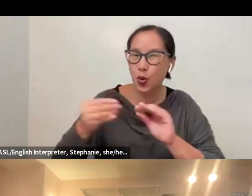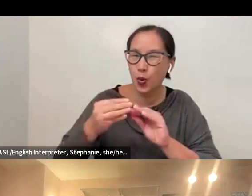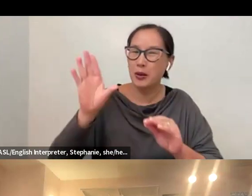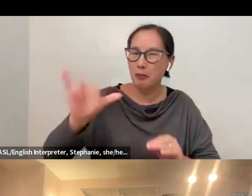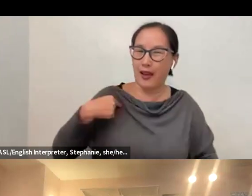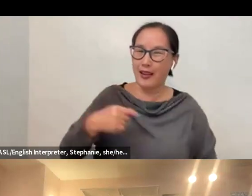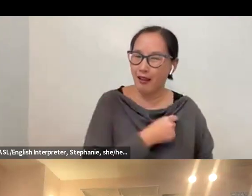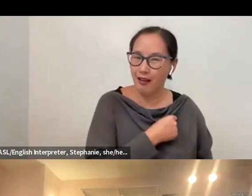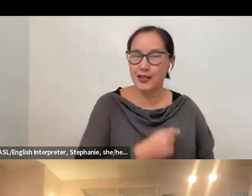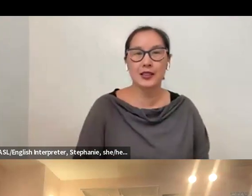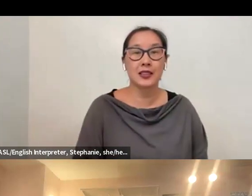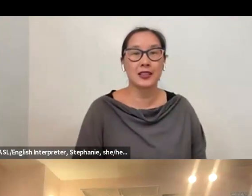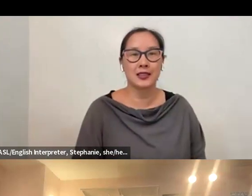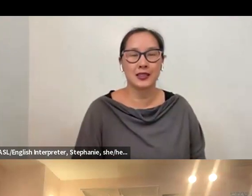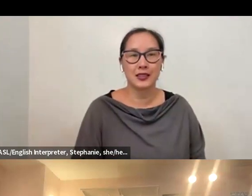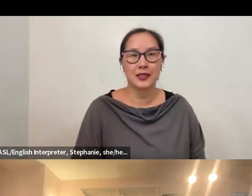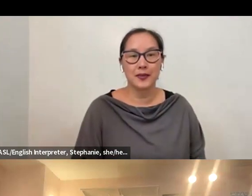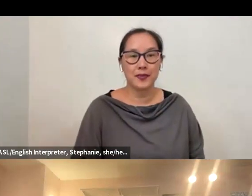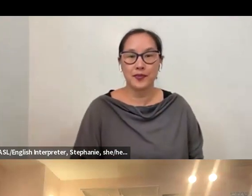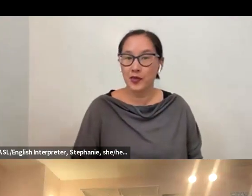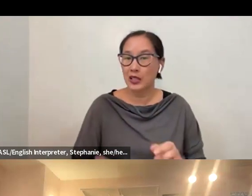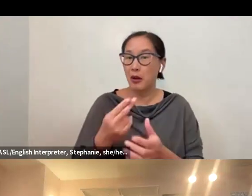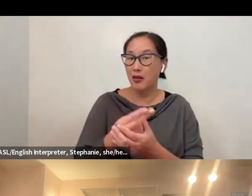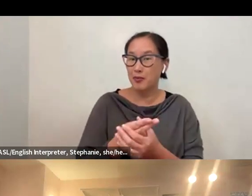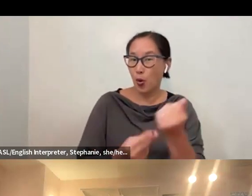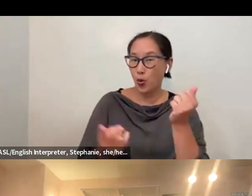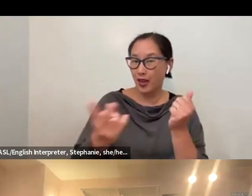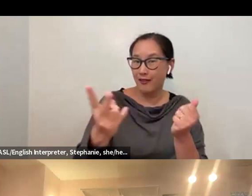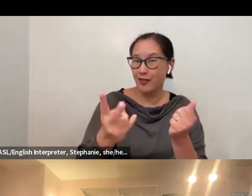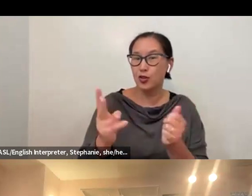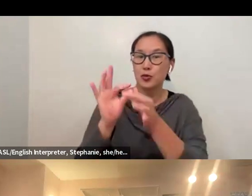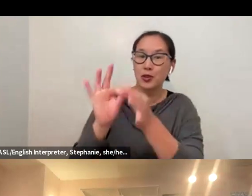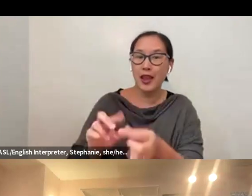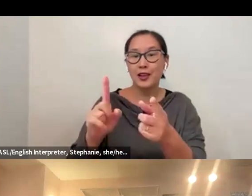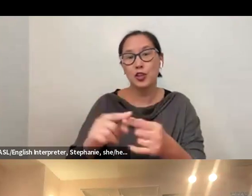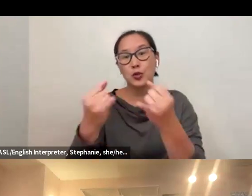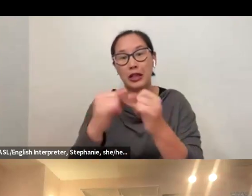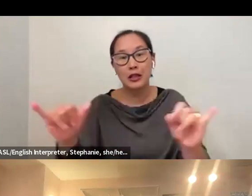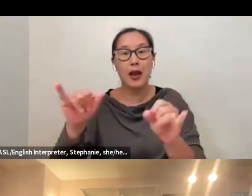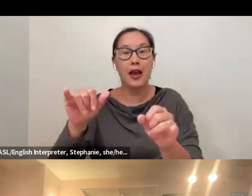but for you both being in this documentary space and indie space, what are you hoping,